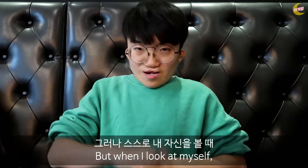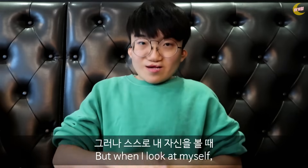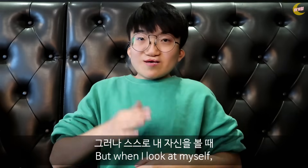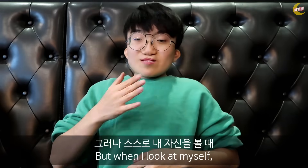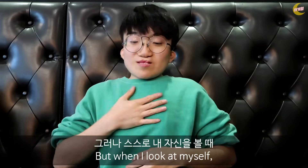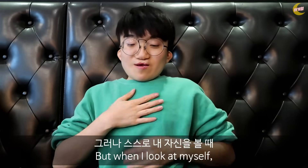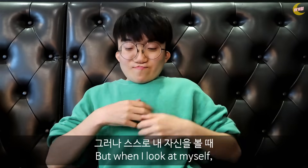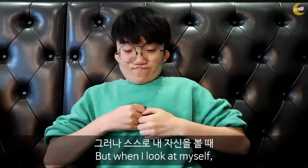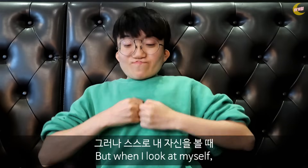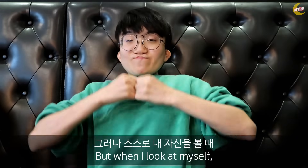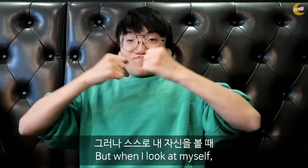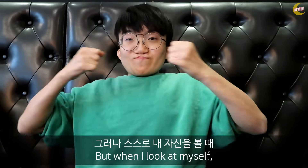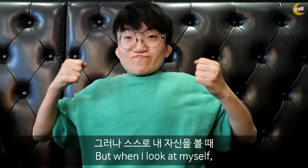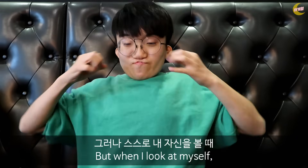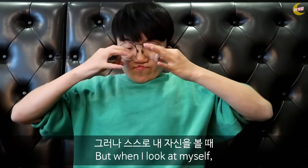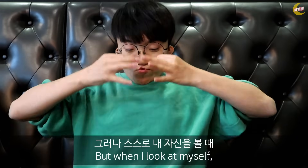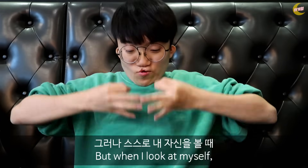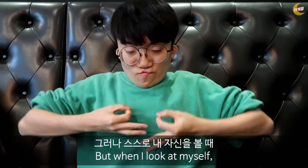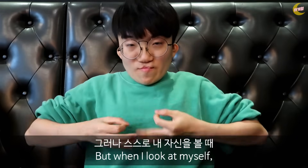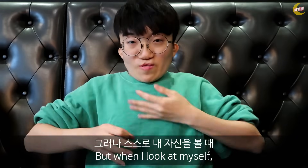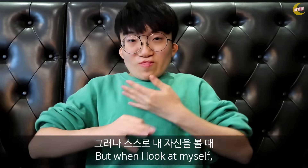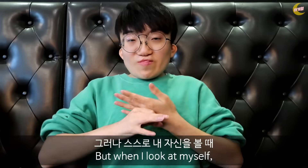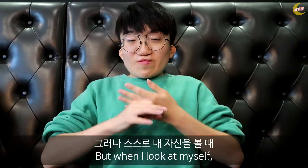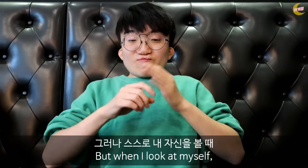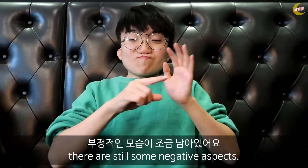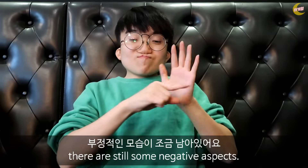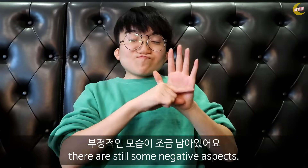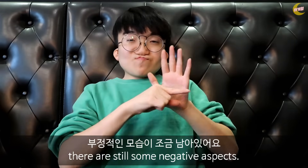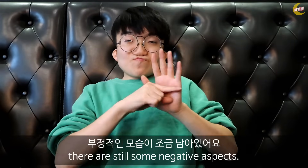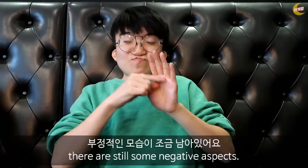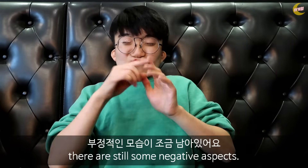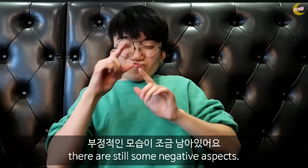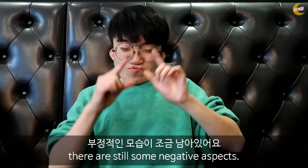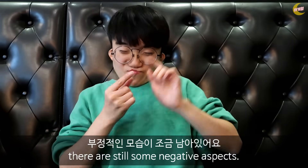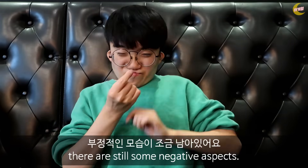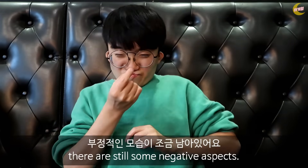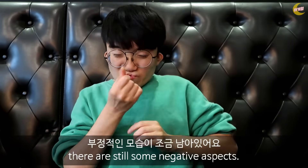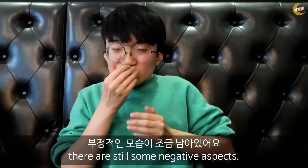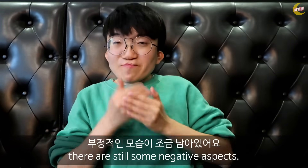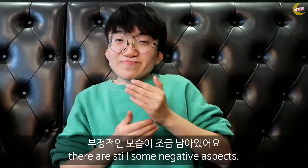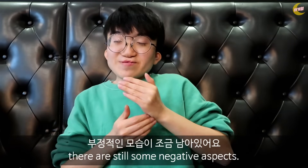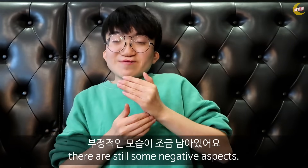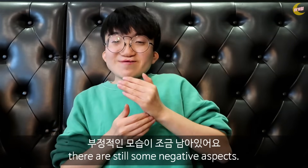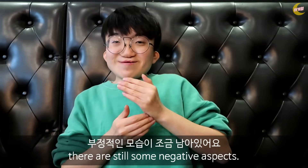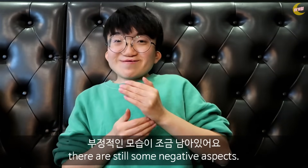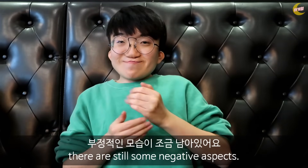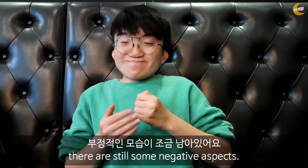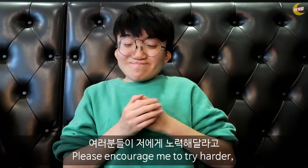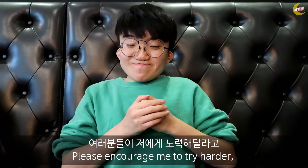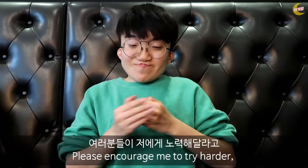But when I look at myself, there are still some negative aspects.